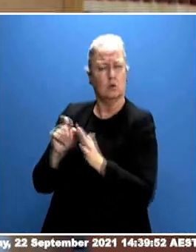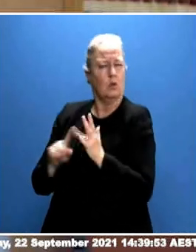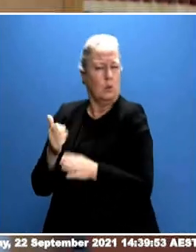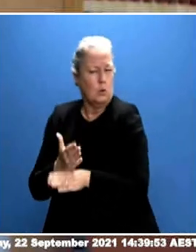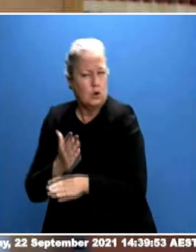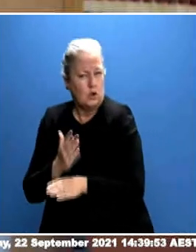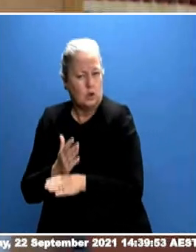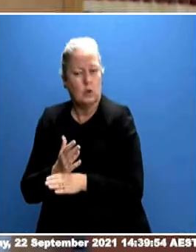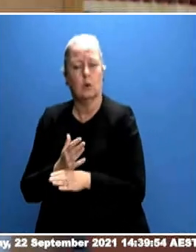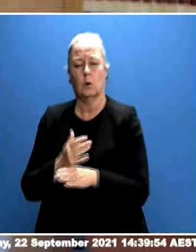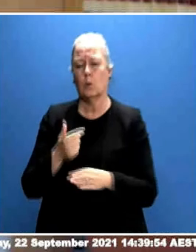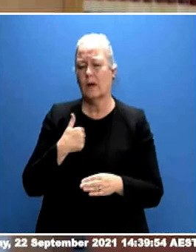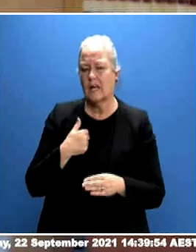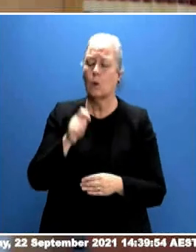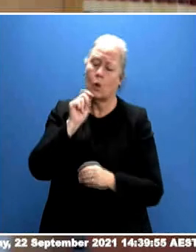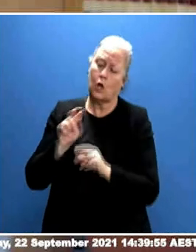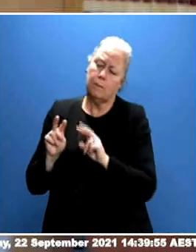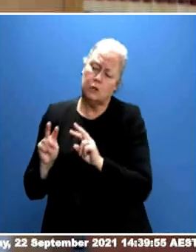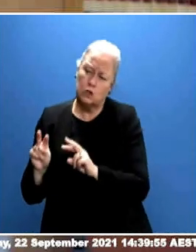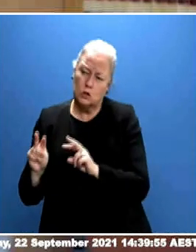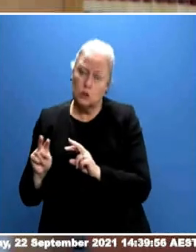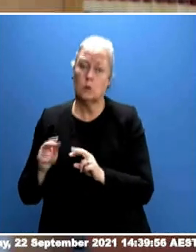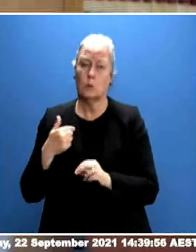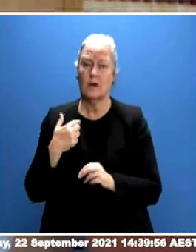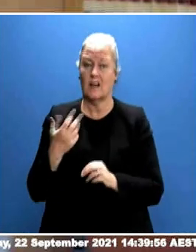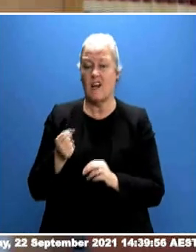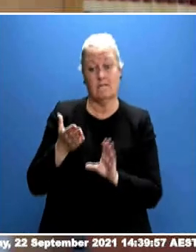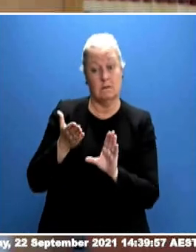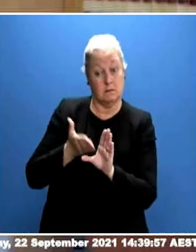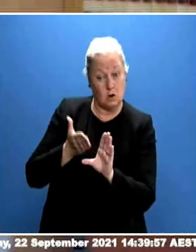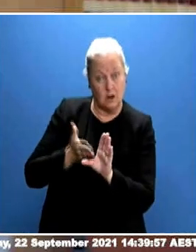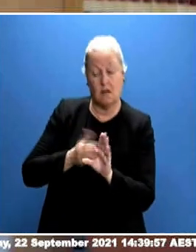We have a senior psychologist on site who provides consults.